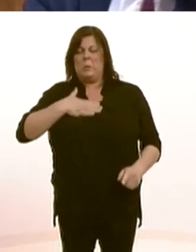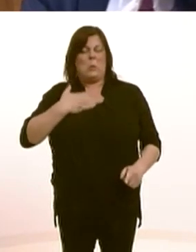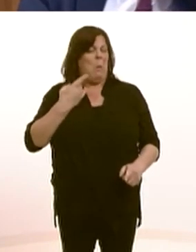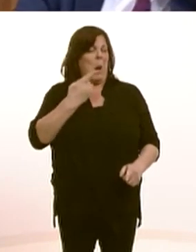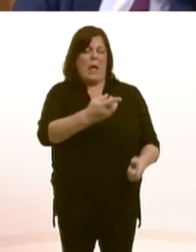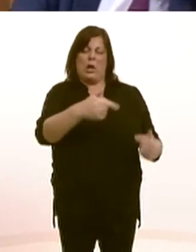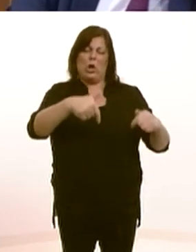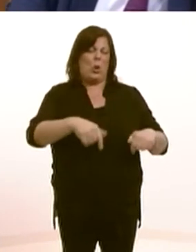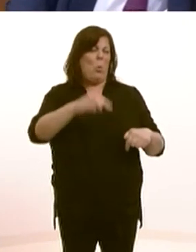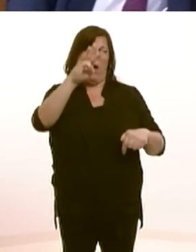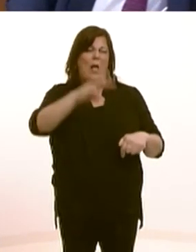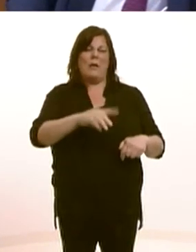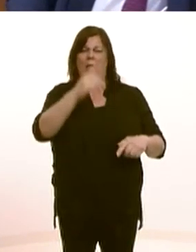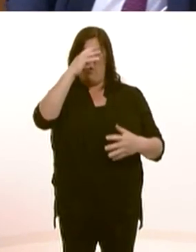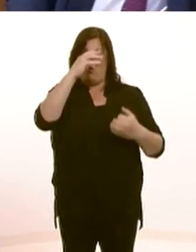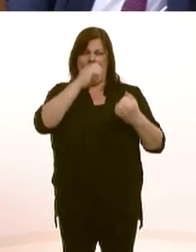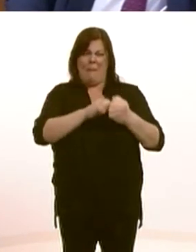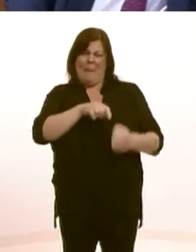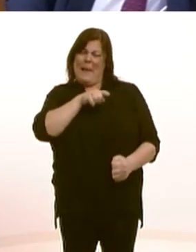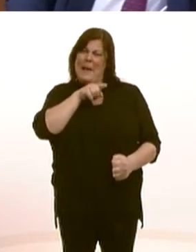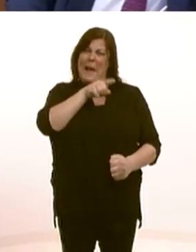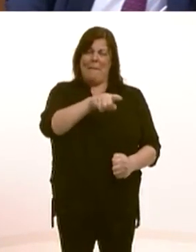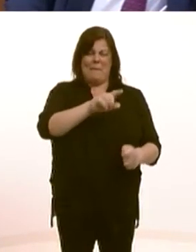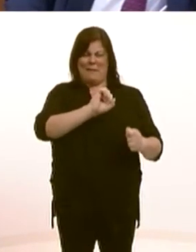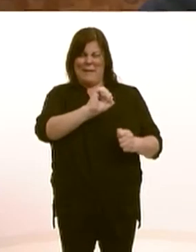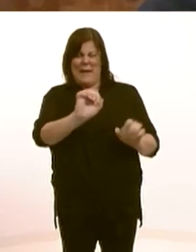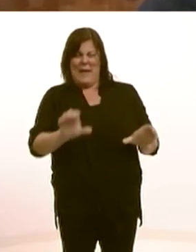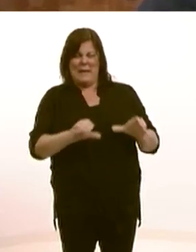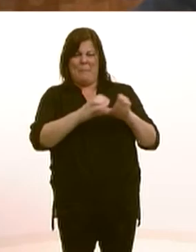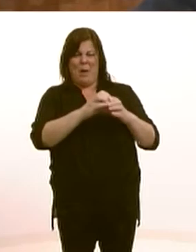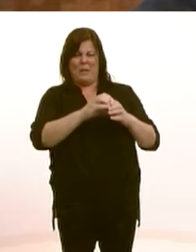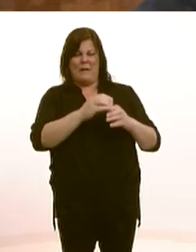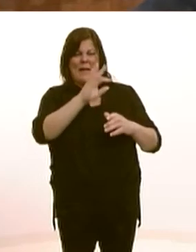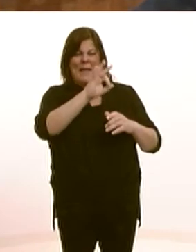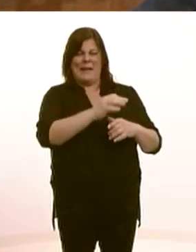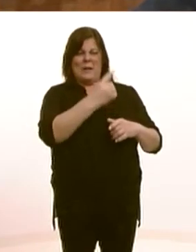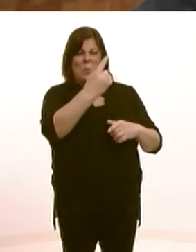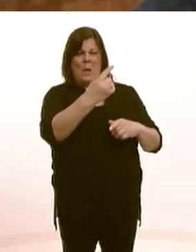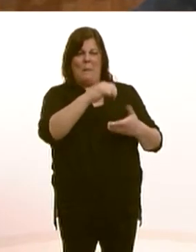They remember what he did, and his party, after that 1981 budget that he was so proud of.